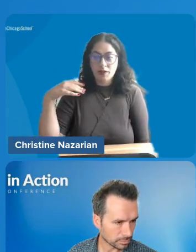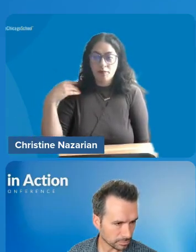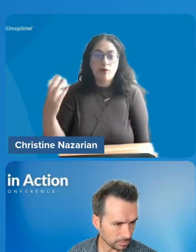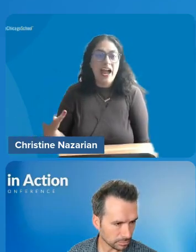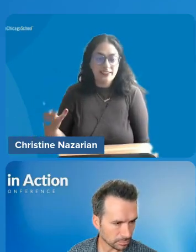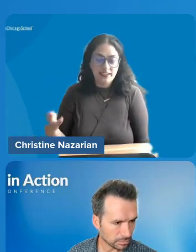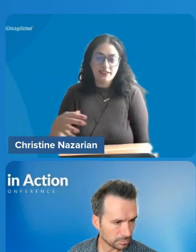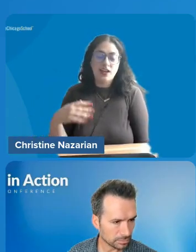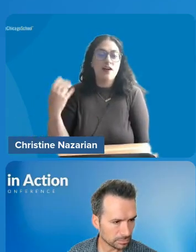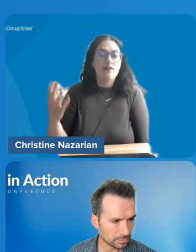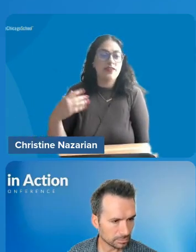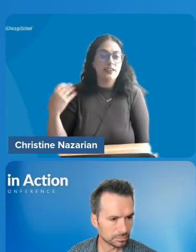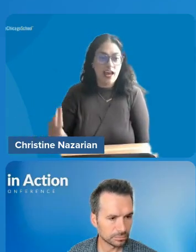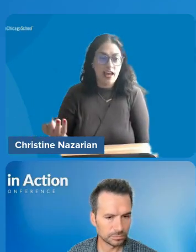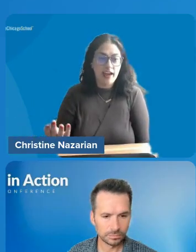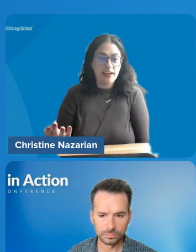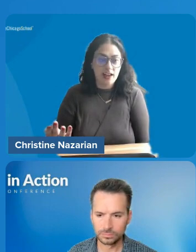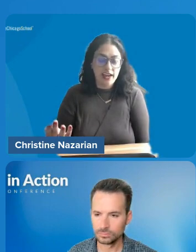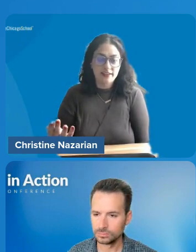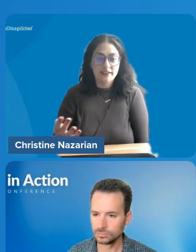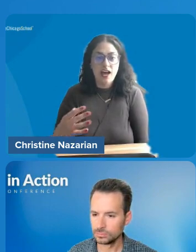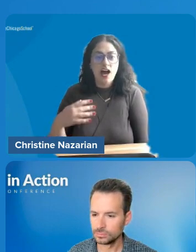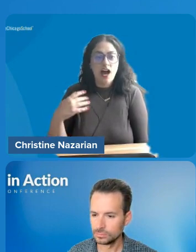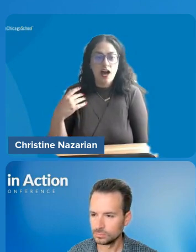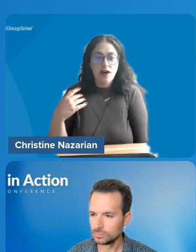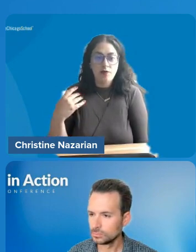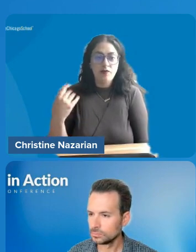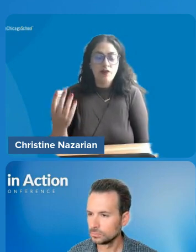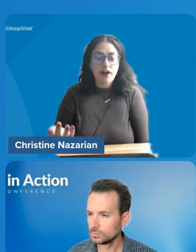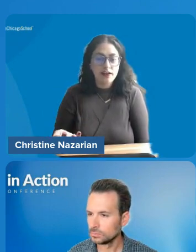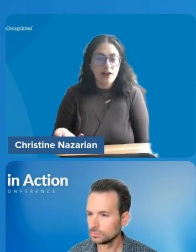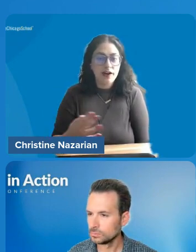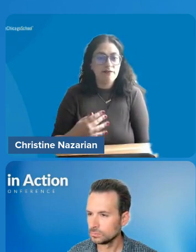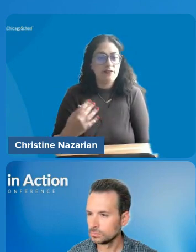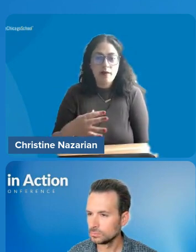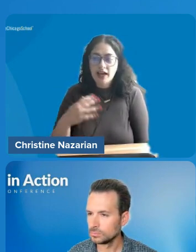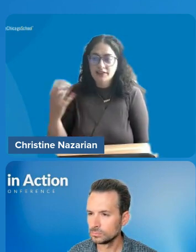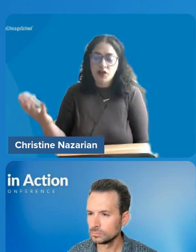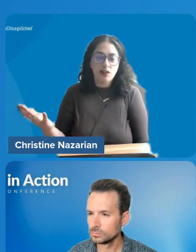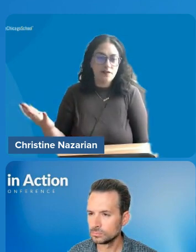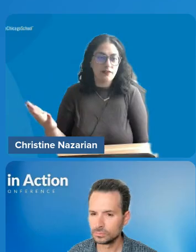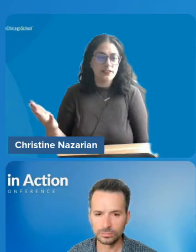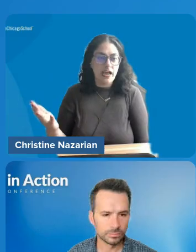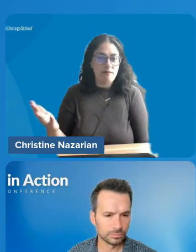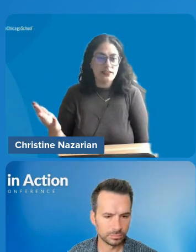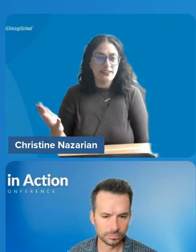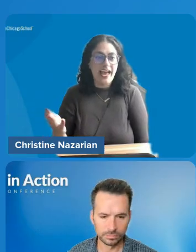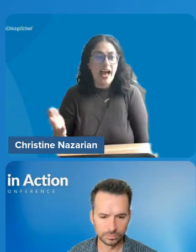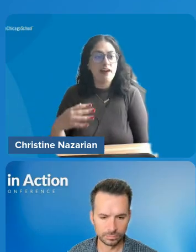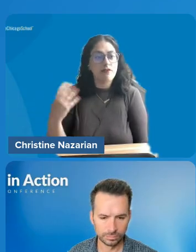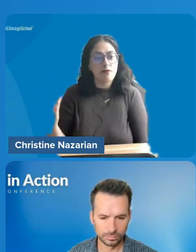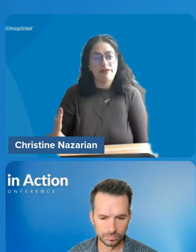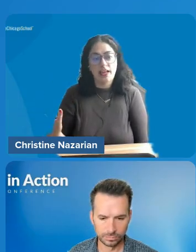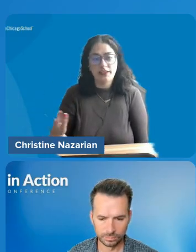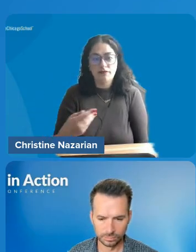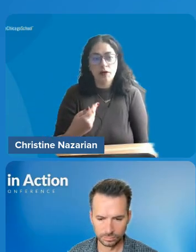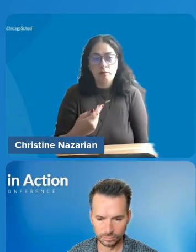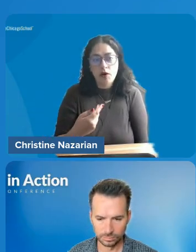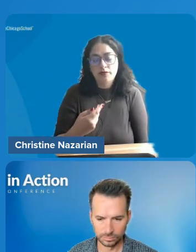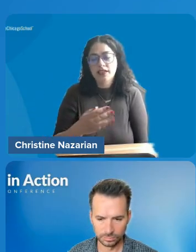practice of these AI clients. We've gotten a lot of feedback because all of their assignments have a reflective component.